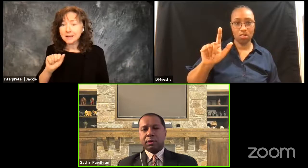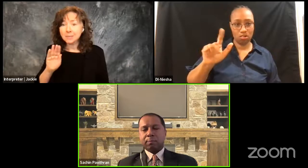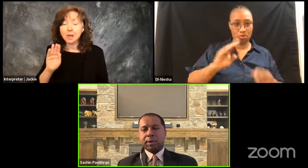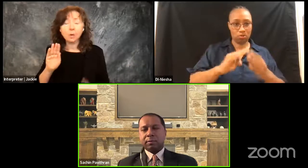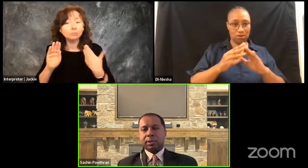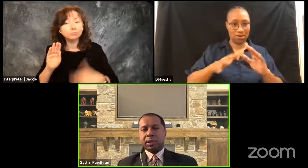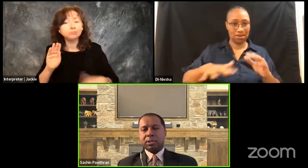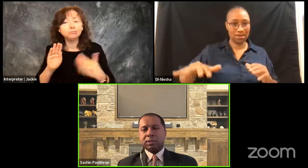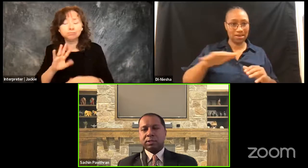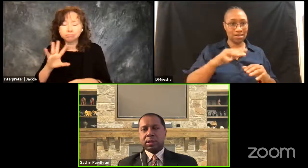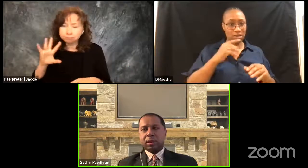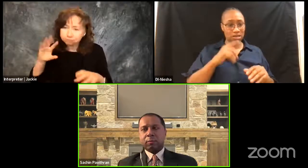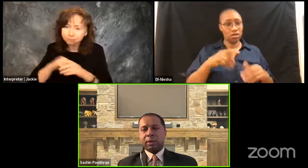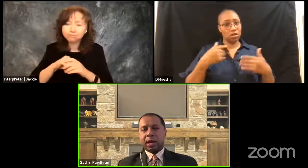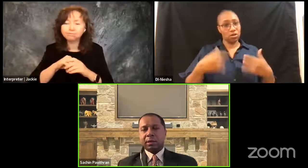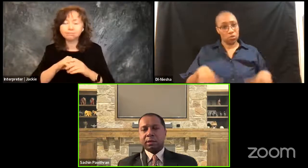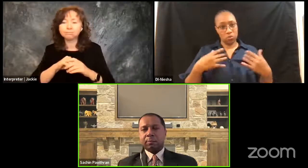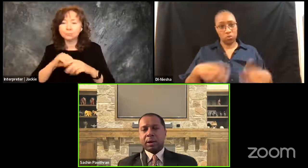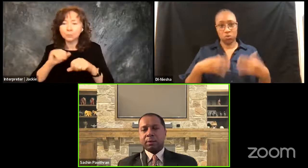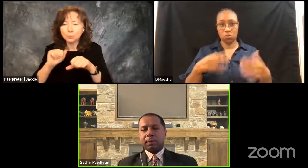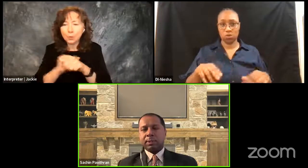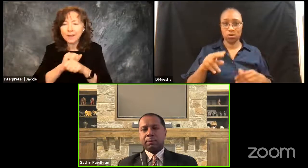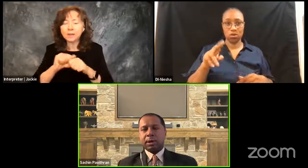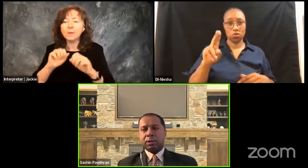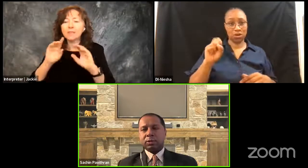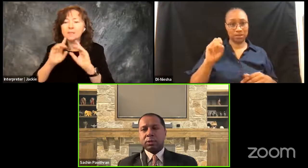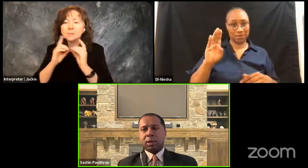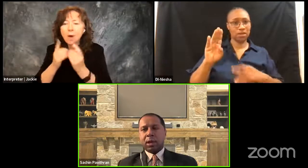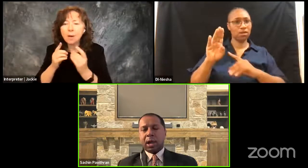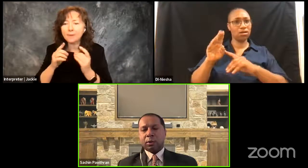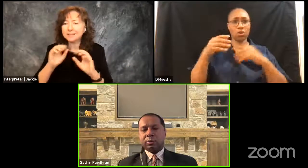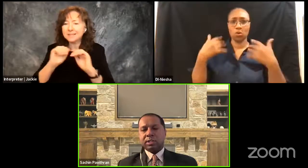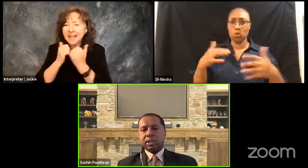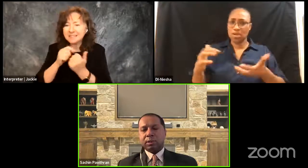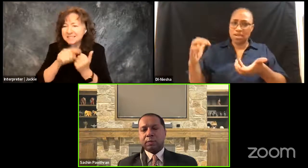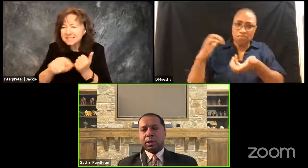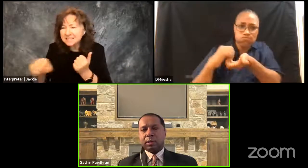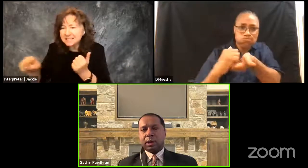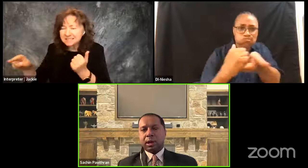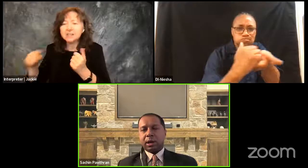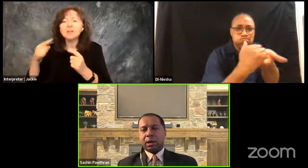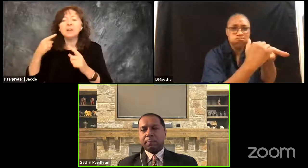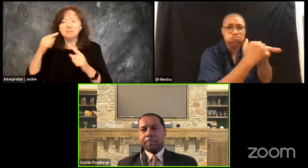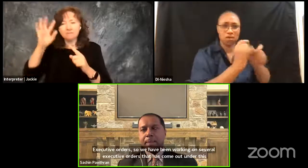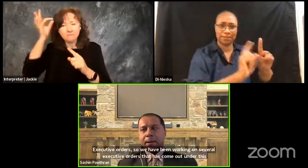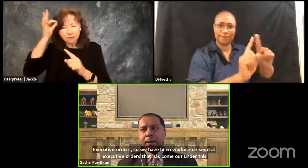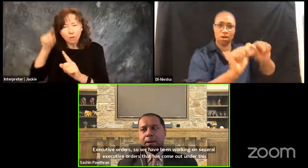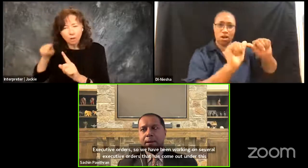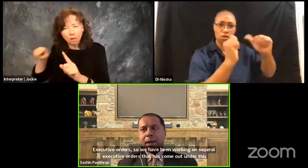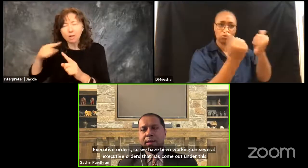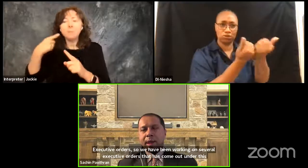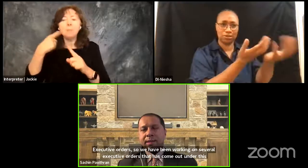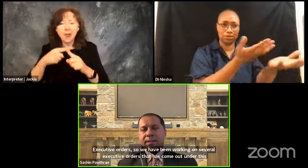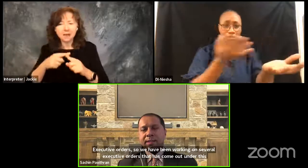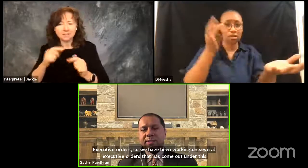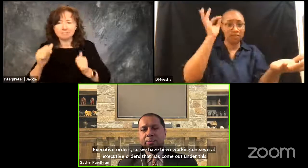trying to build relations with other departments but also outreaching with other entities that